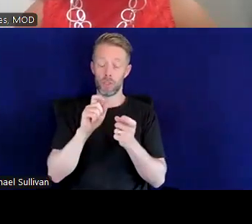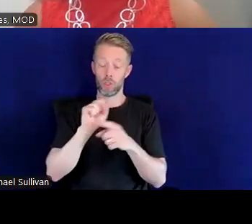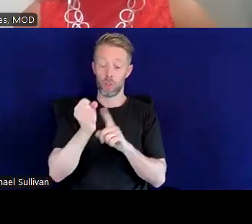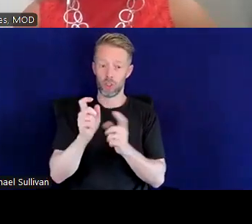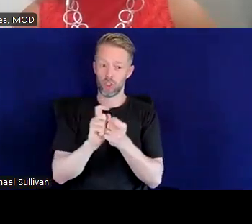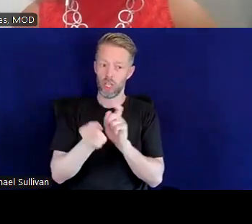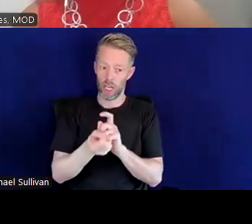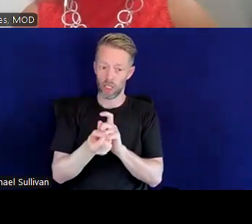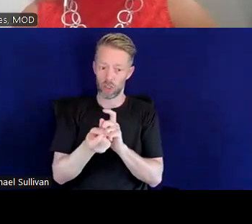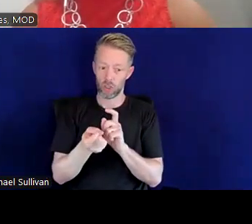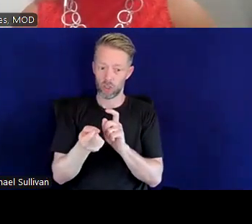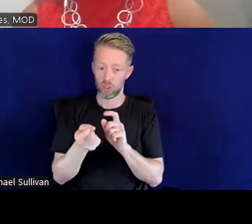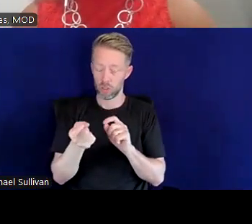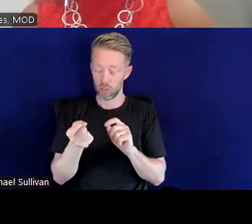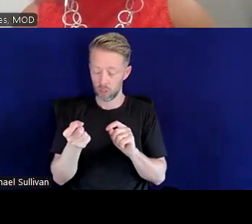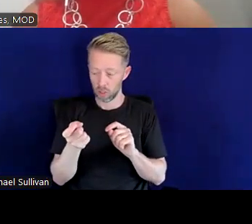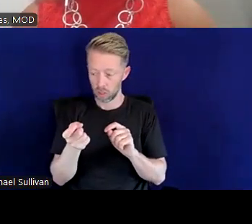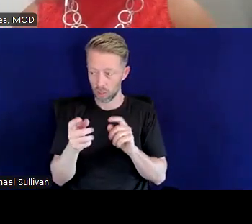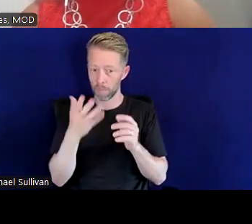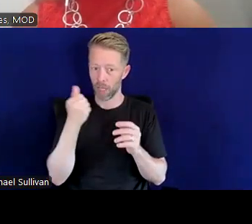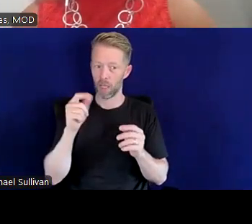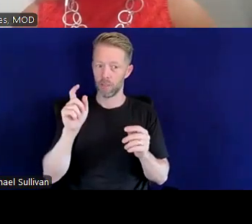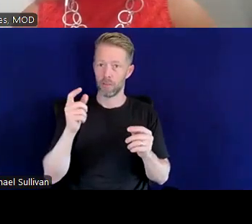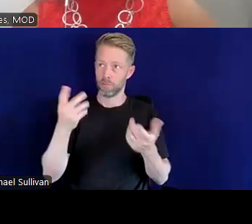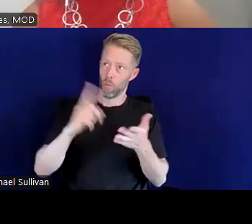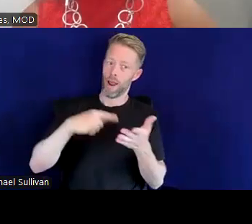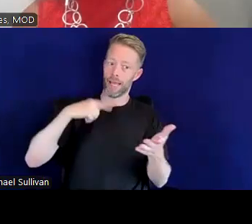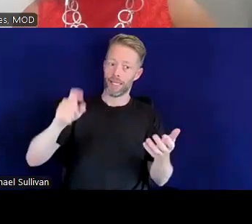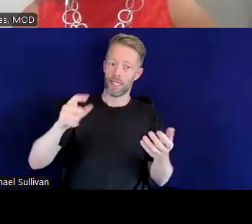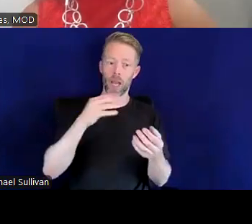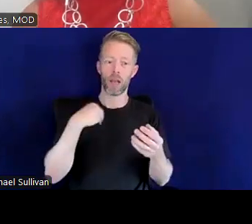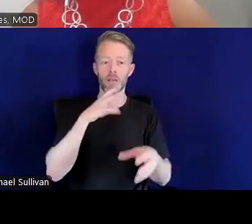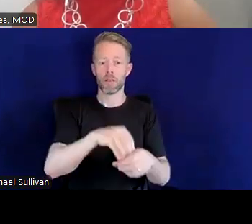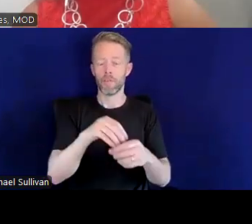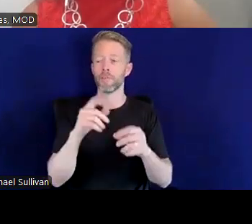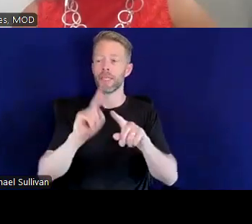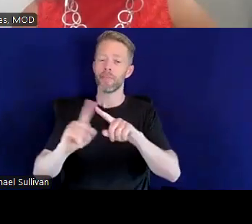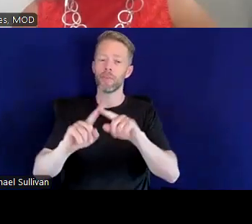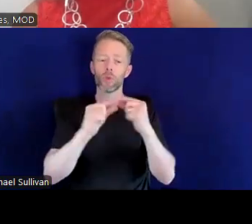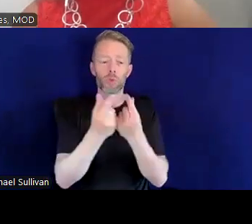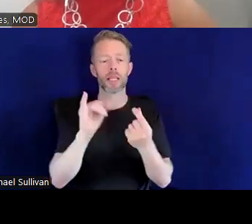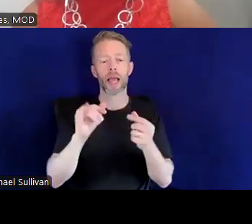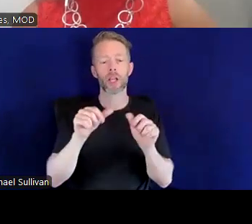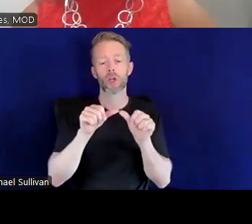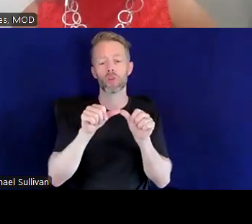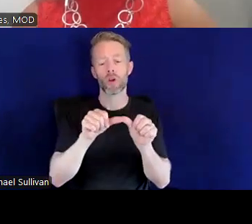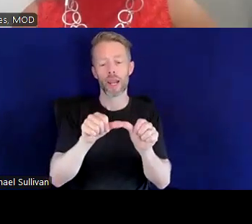changed out of necessity and also opened up a world, many of the groups I belong to, chronic